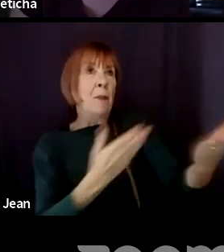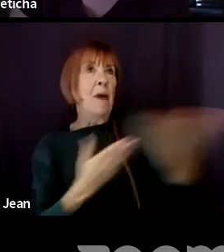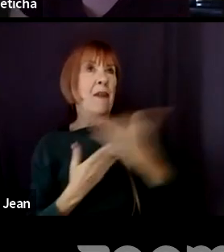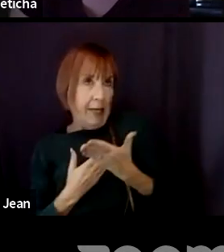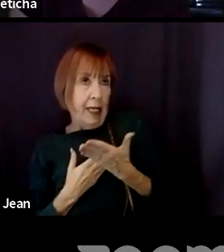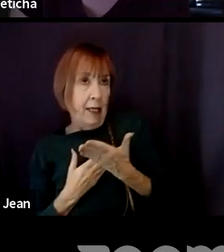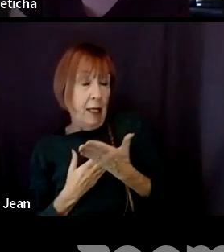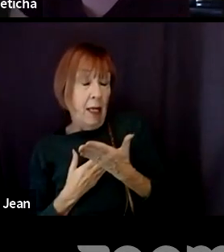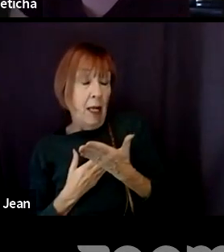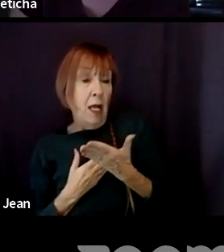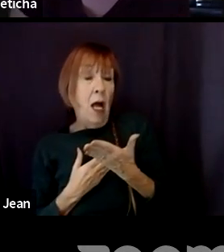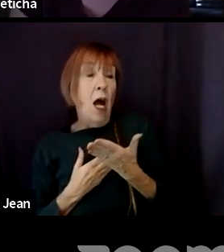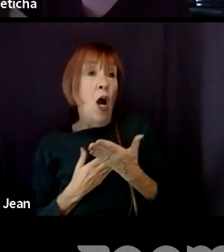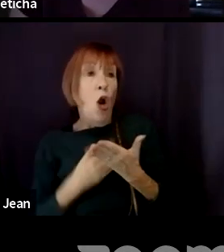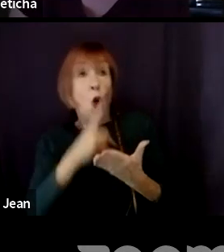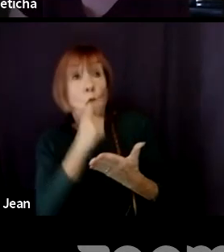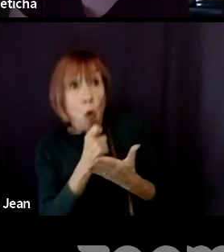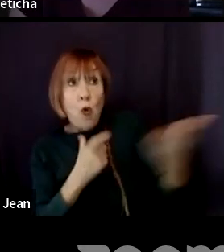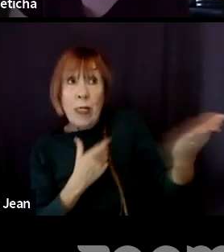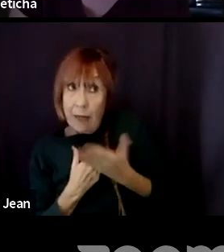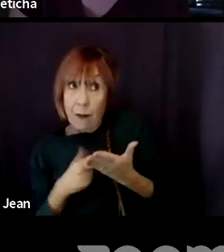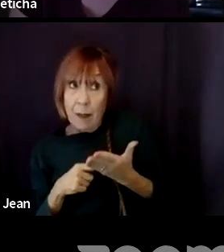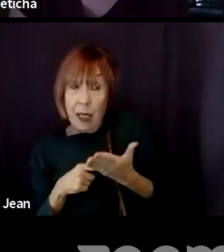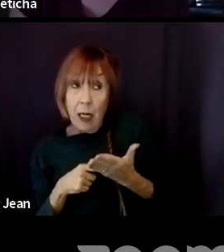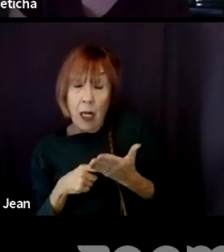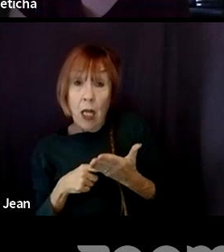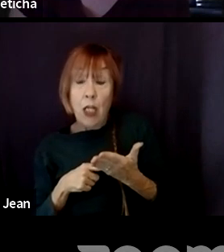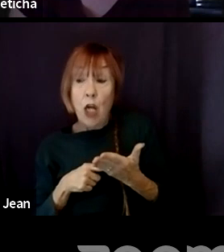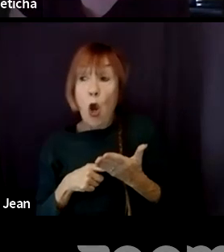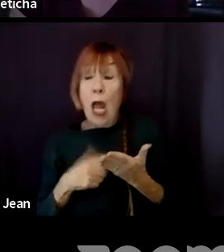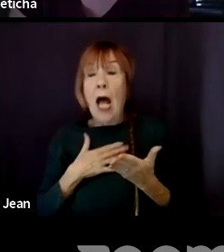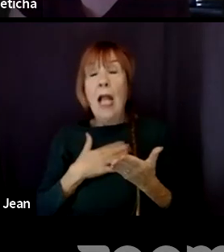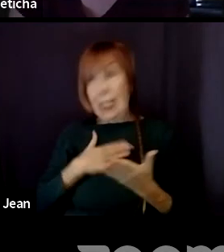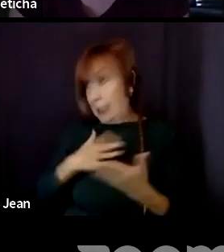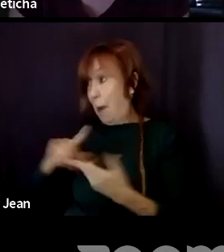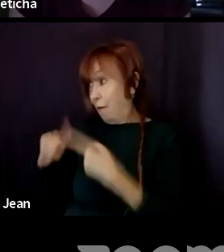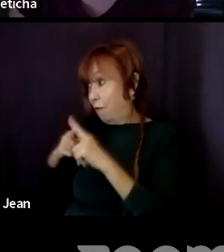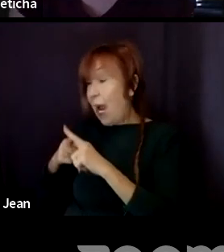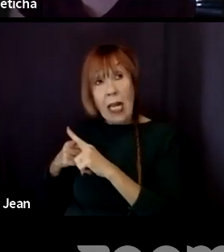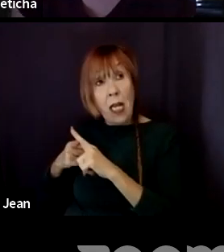who's writing I've read a lot and I love and I know that they're gonna like, make it funny.